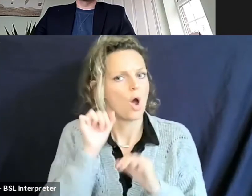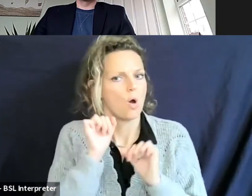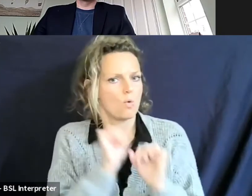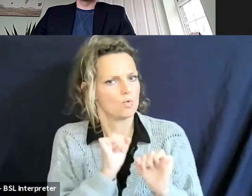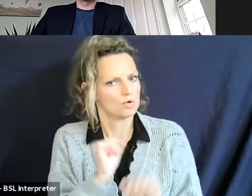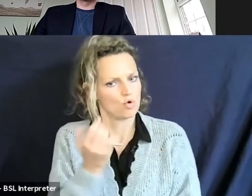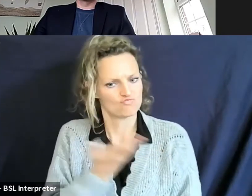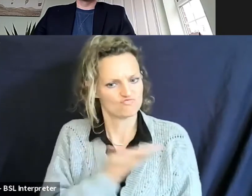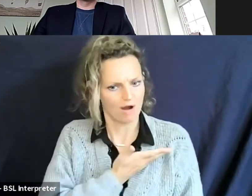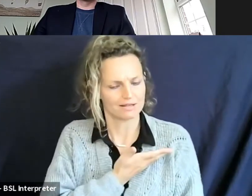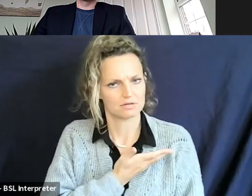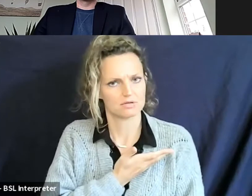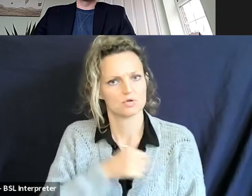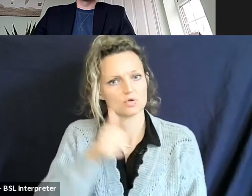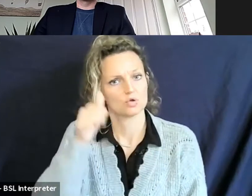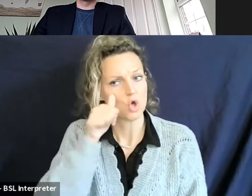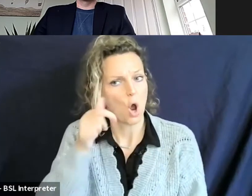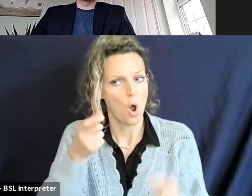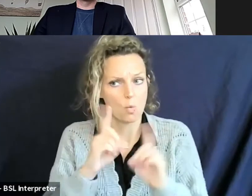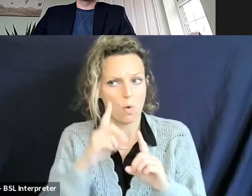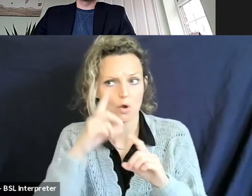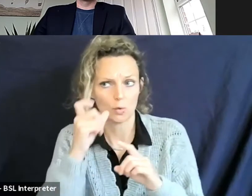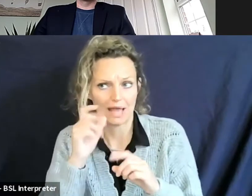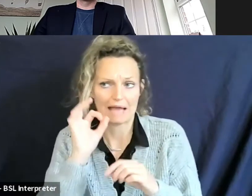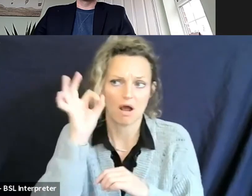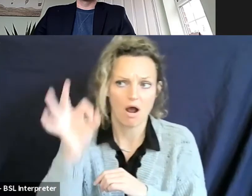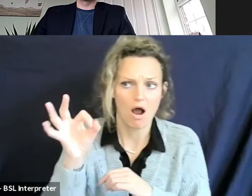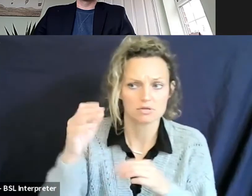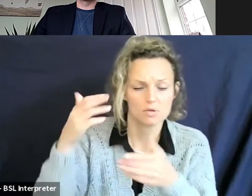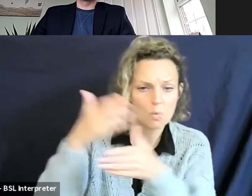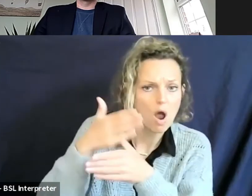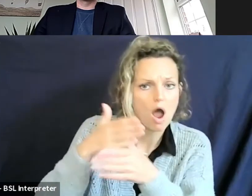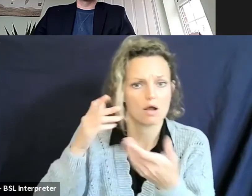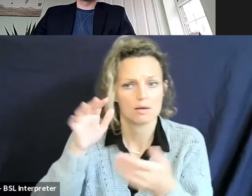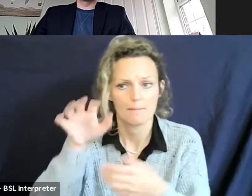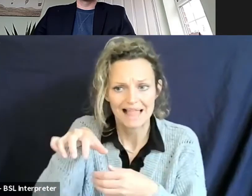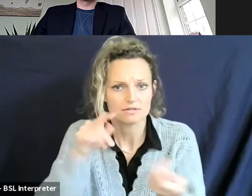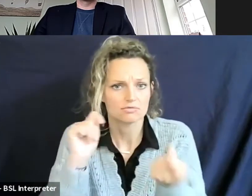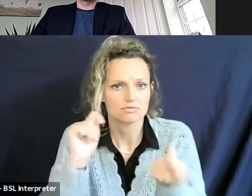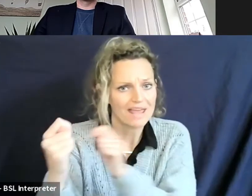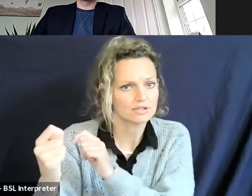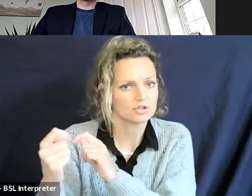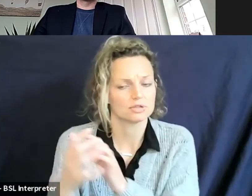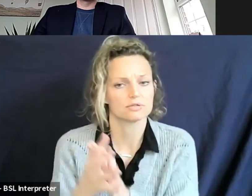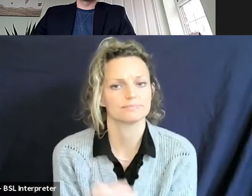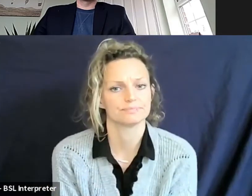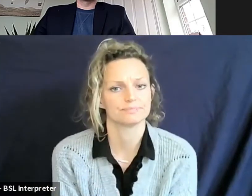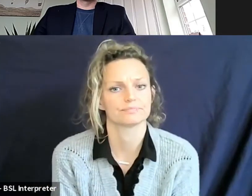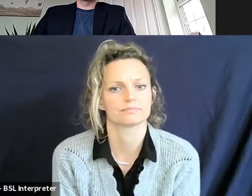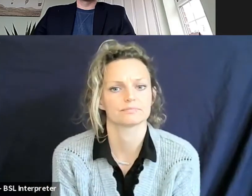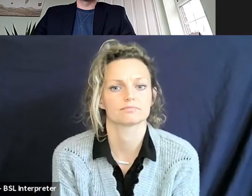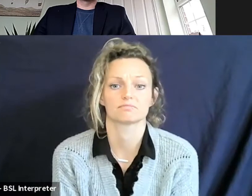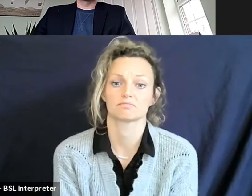Because you are a perfect example of that.